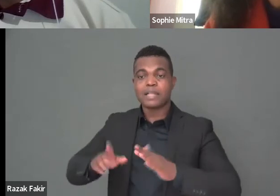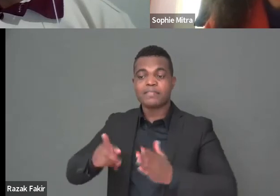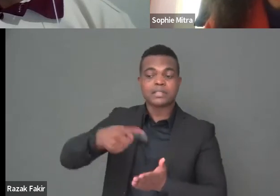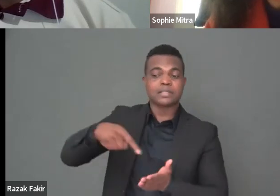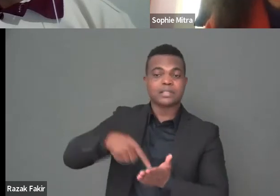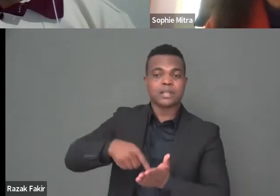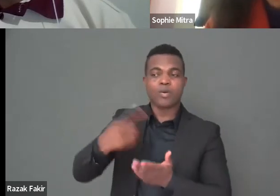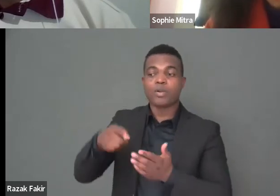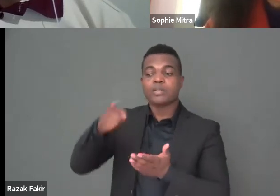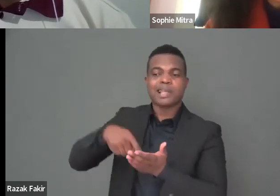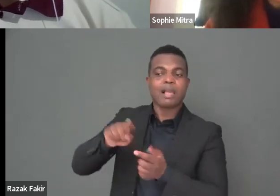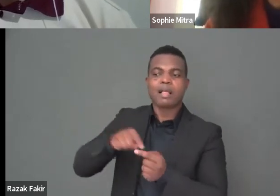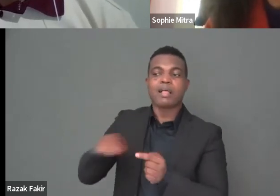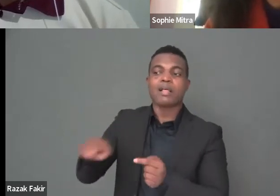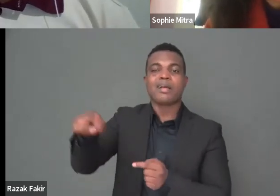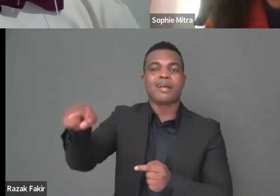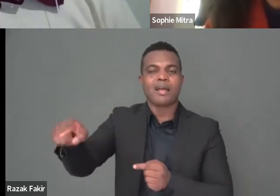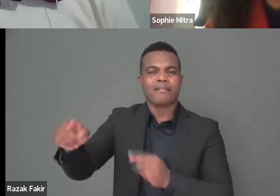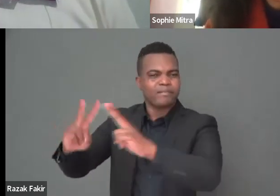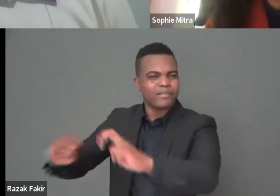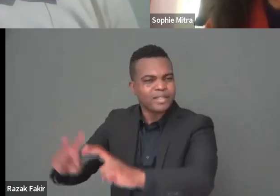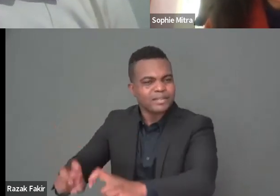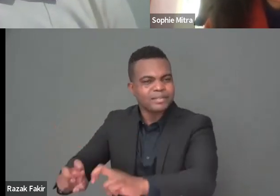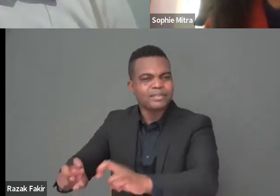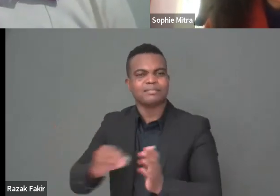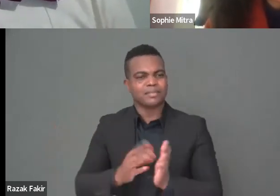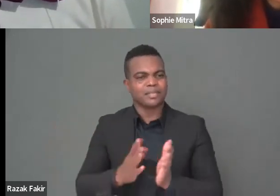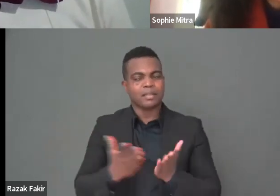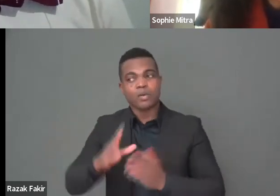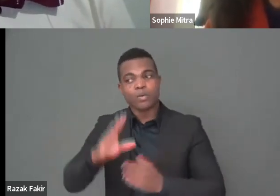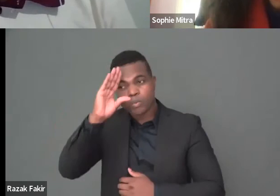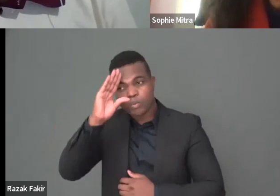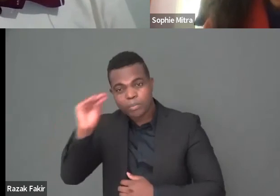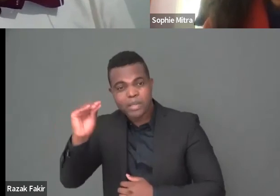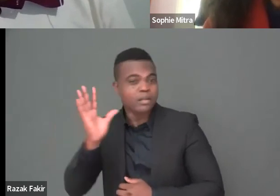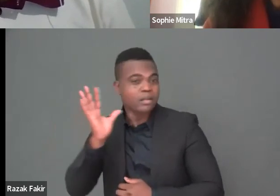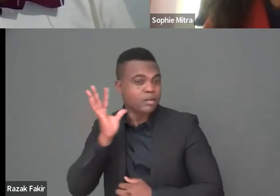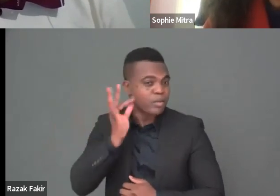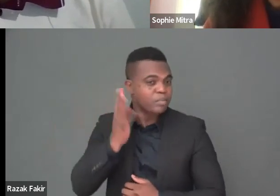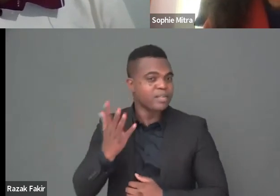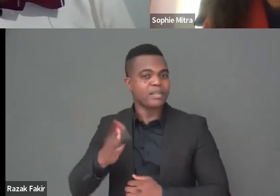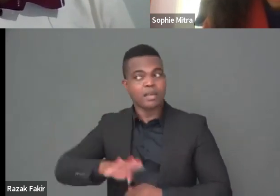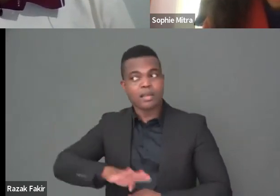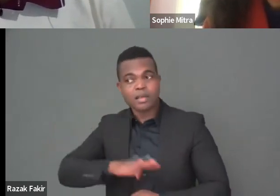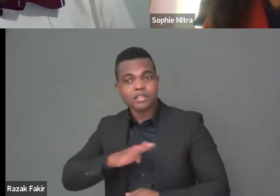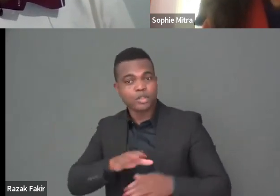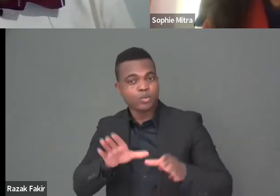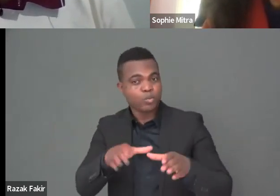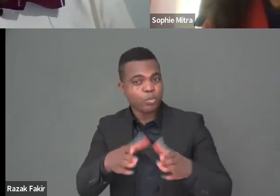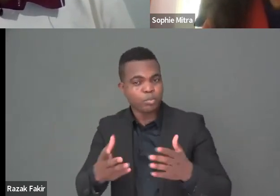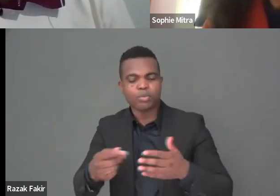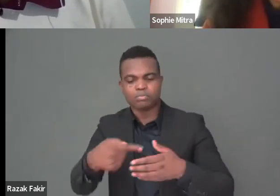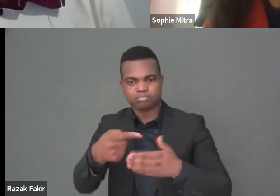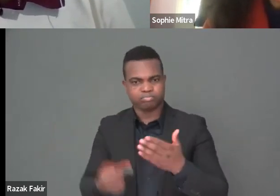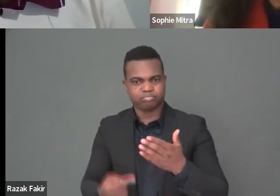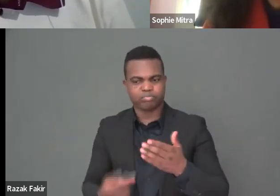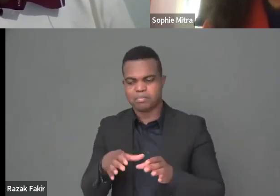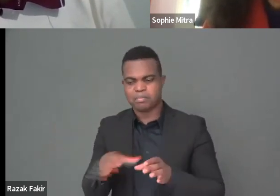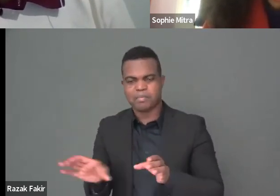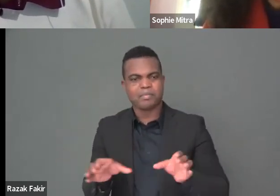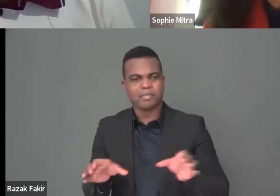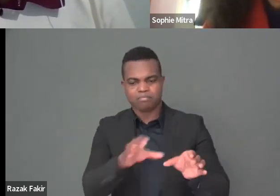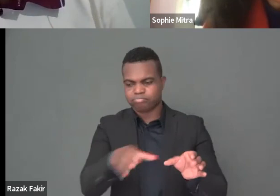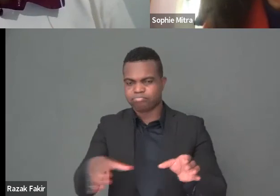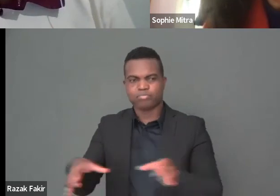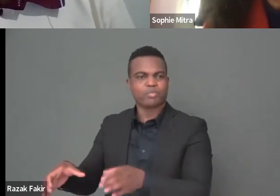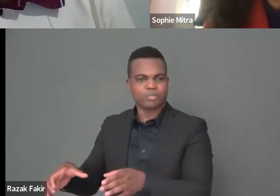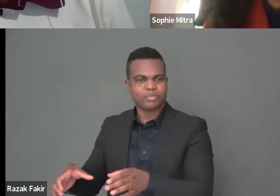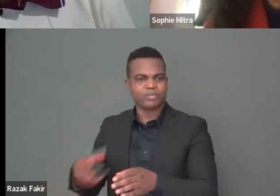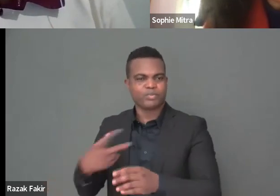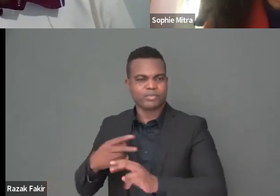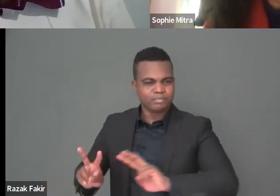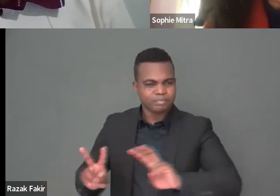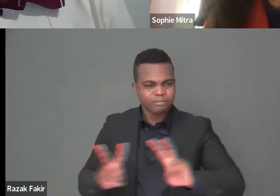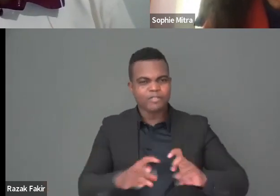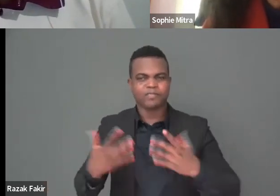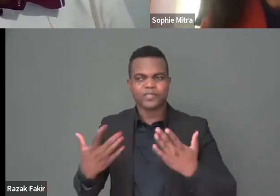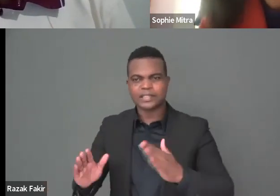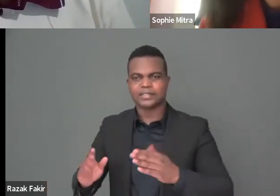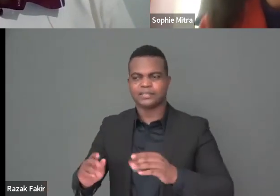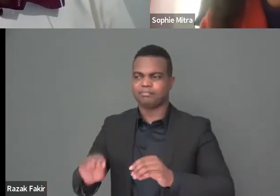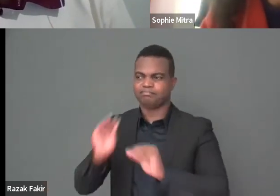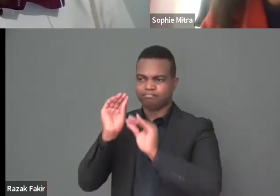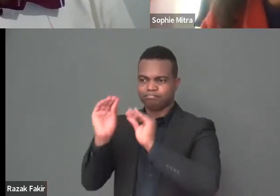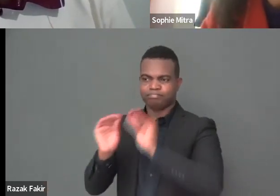Sophie Mitra: So we find that fewer than half of countries and only 16% of the service and censuses under review have internationally comparable function on difficulty questions so for many countries.